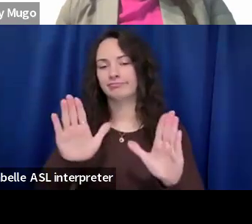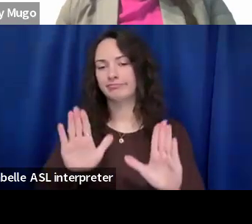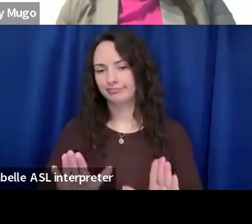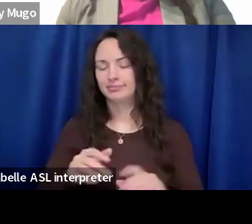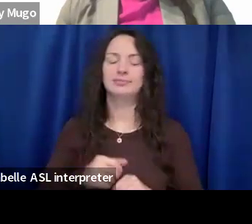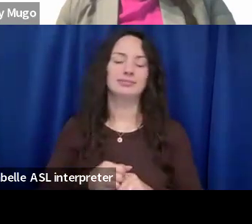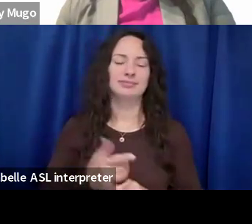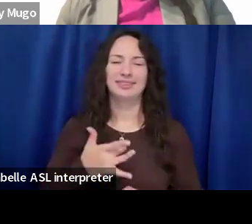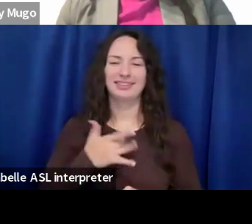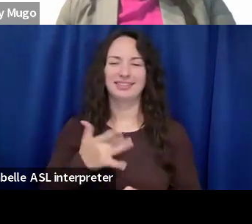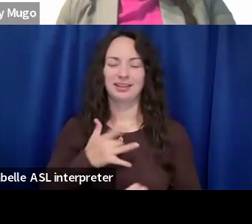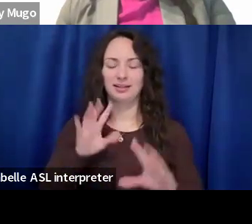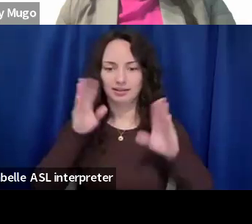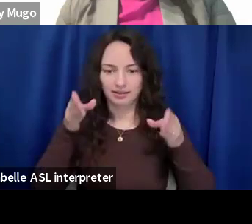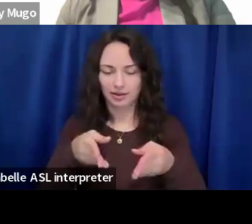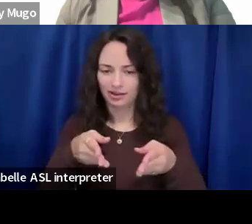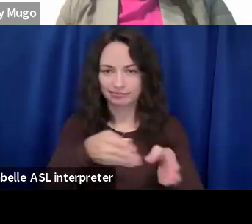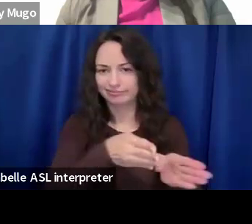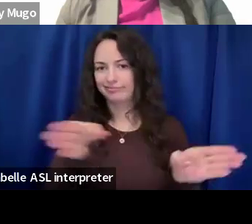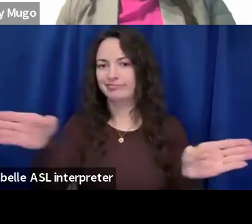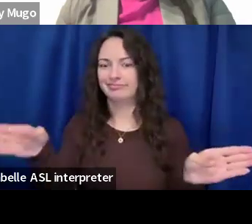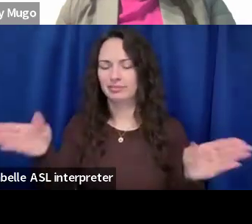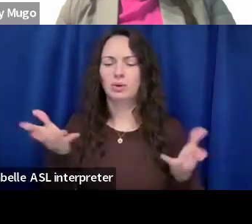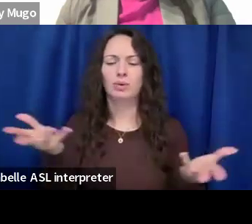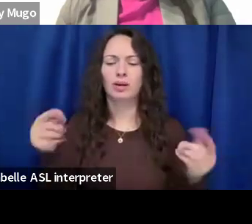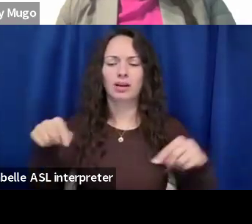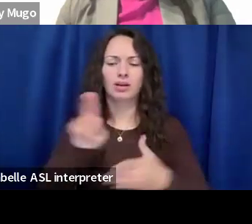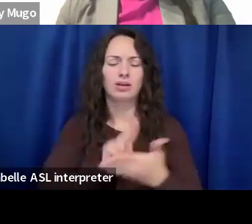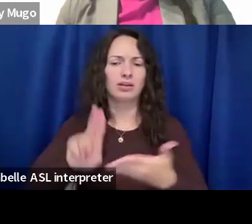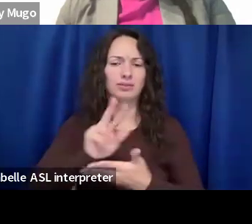at what other university resources that are already there that we could piggyback off